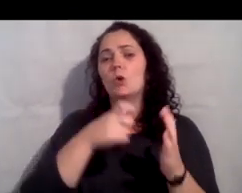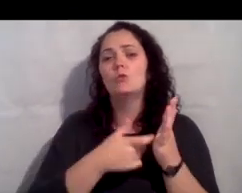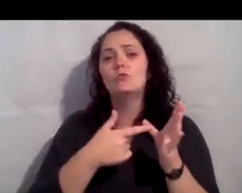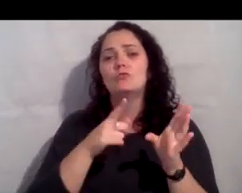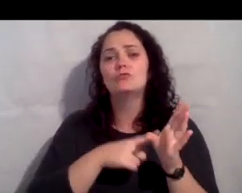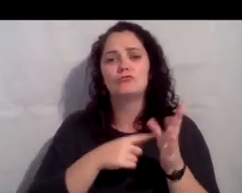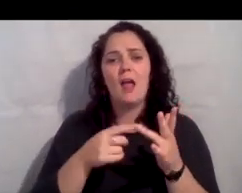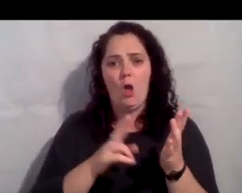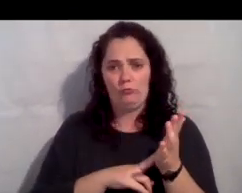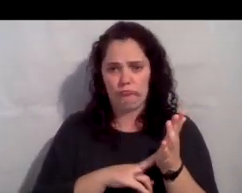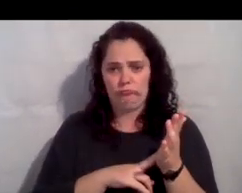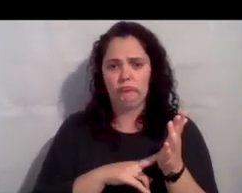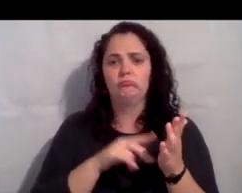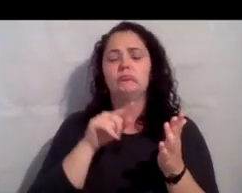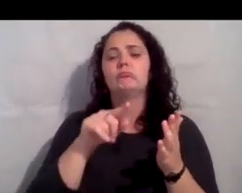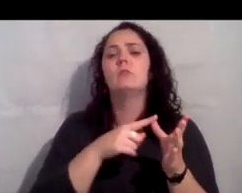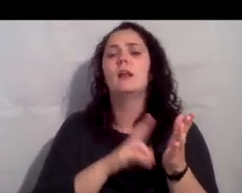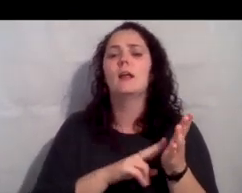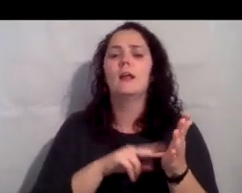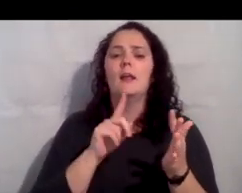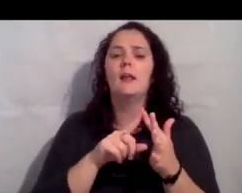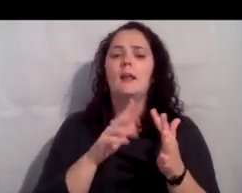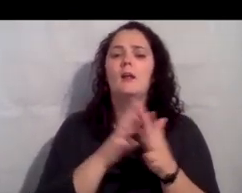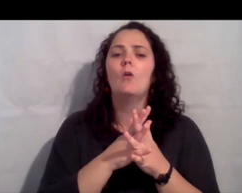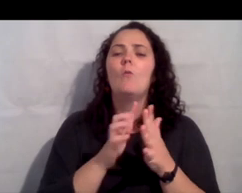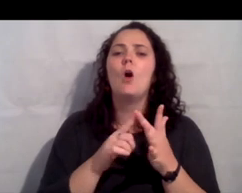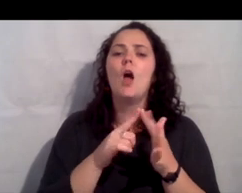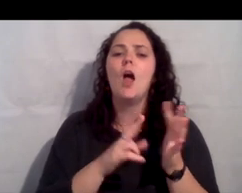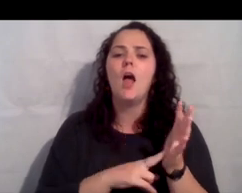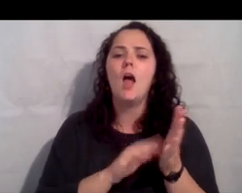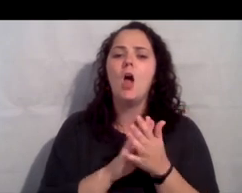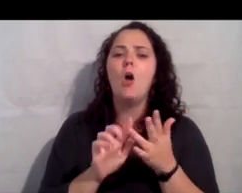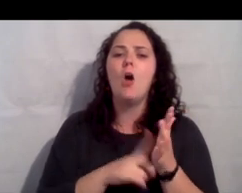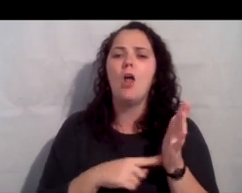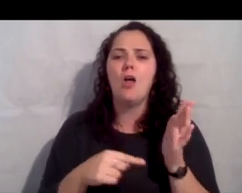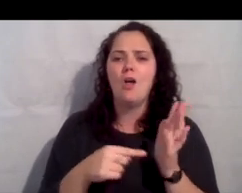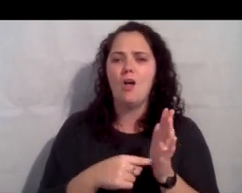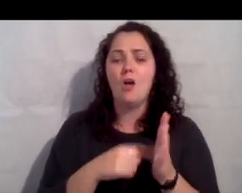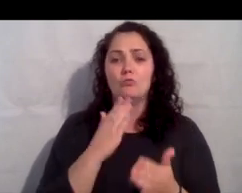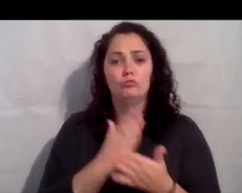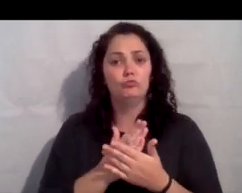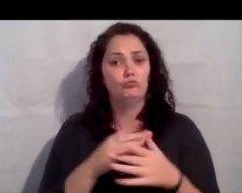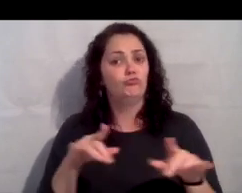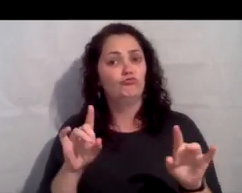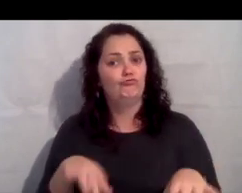here by Anne Wienholt, an artist from Australia but lived and worked for many years